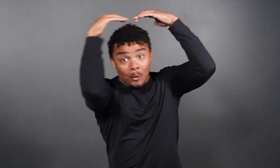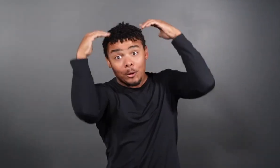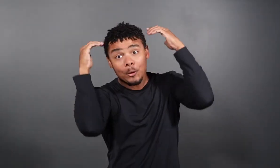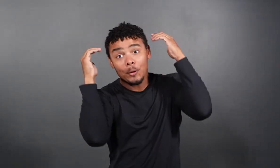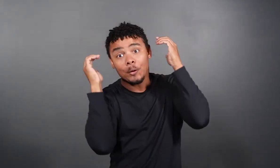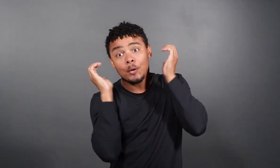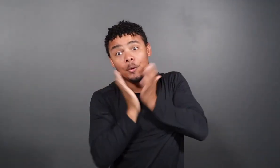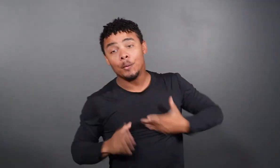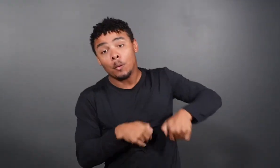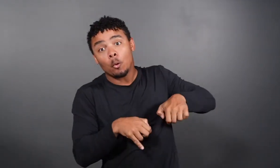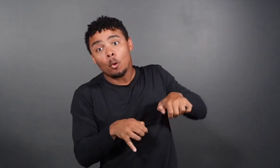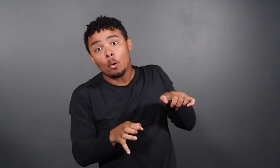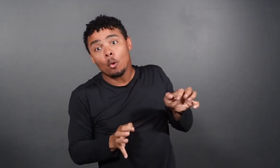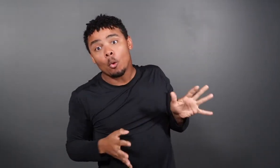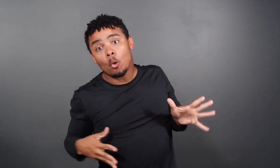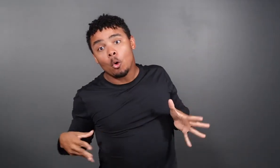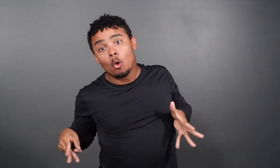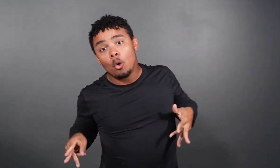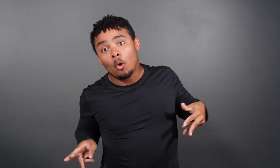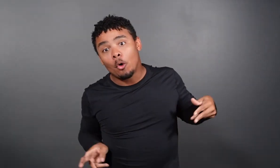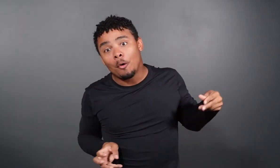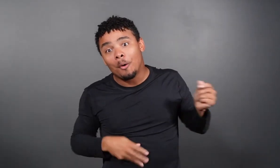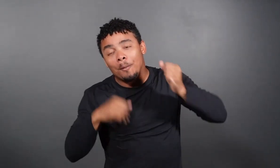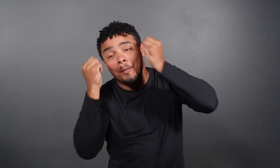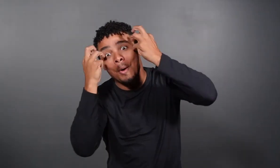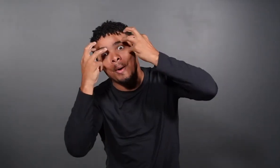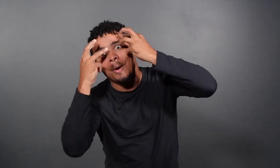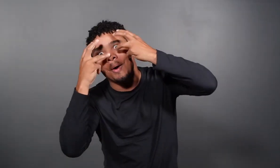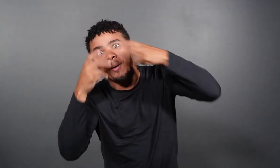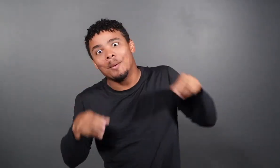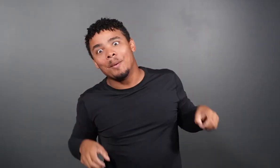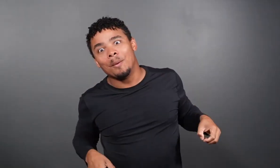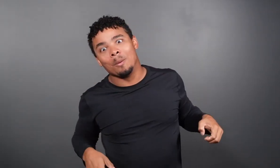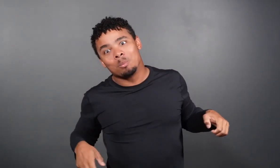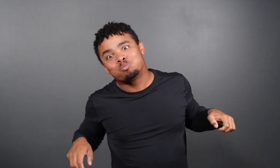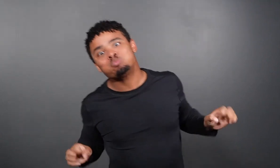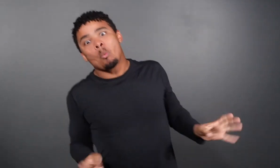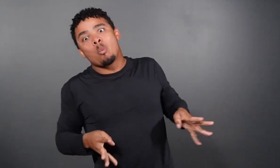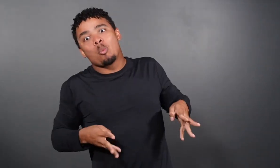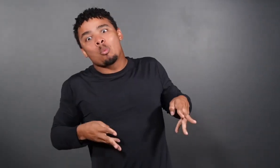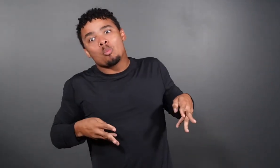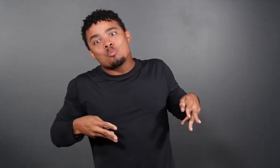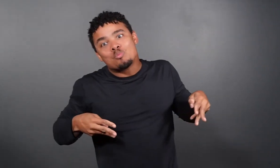the happy face the tentacles unfurl the eye glows! it pulses into motion